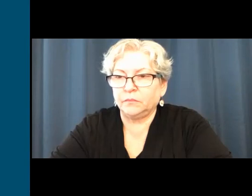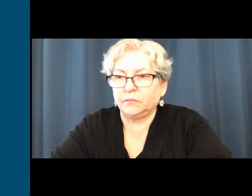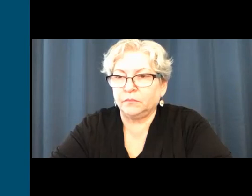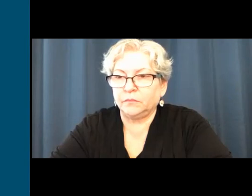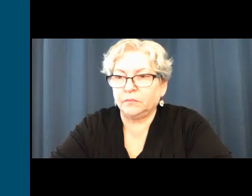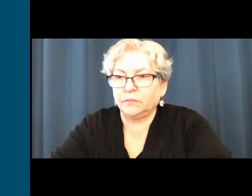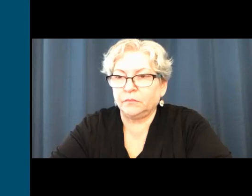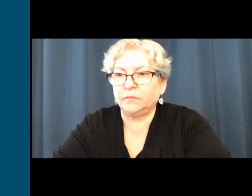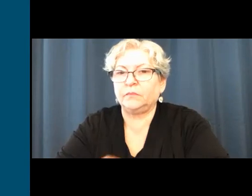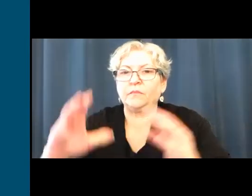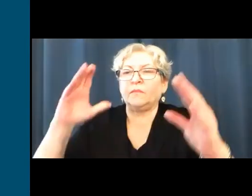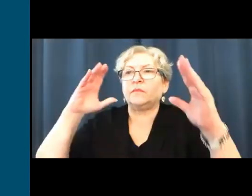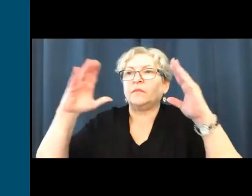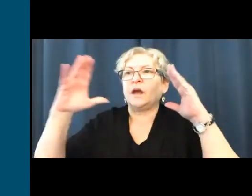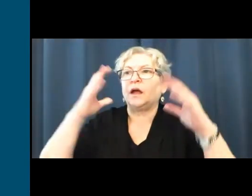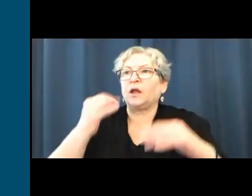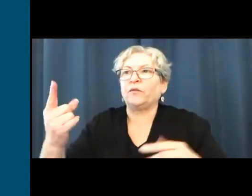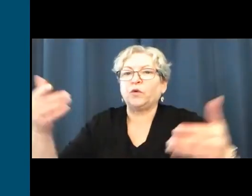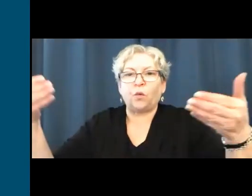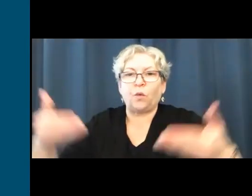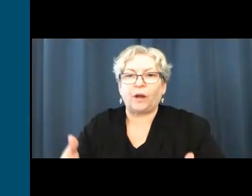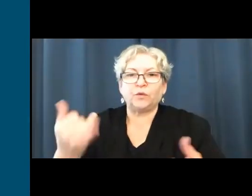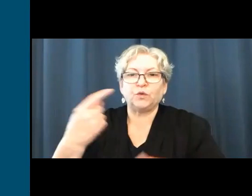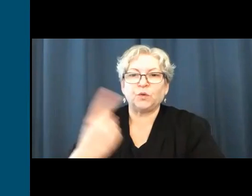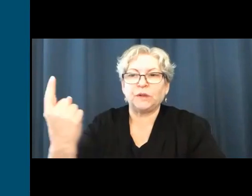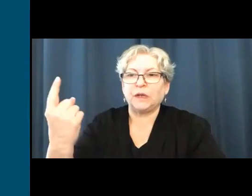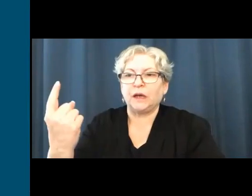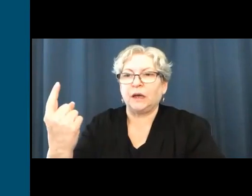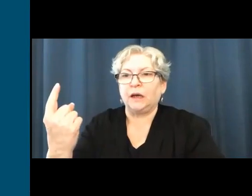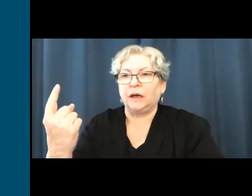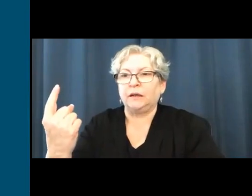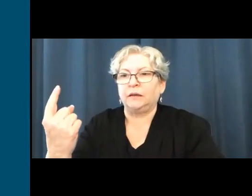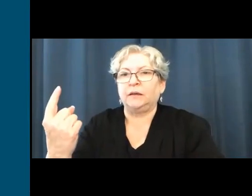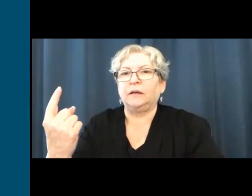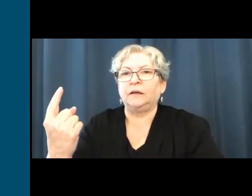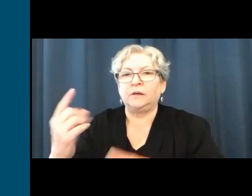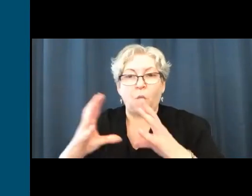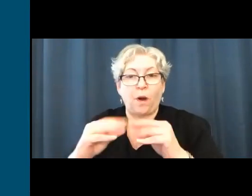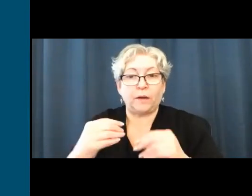Hello, everyone and welcome to today's RAISE webinar. My name is Josie Badger